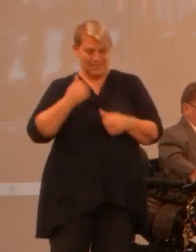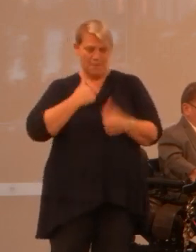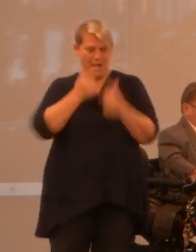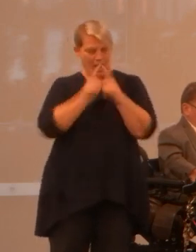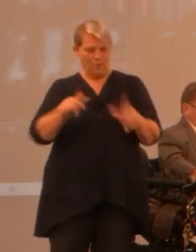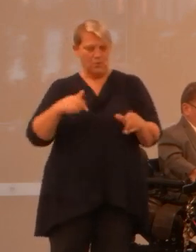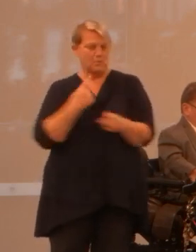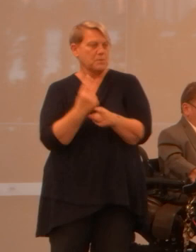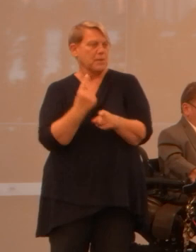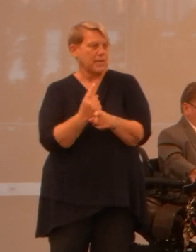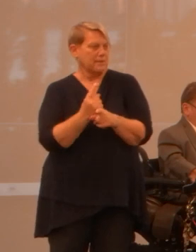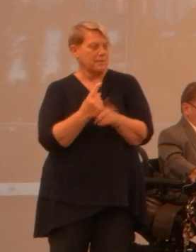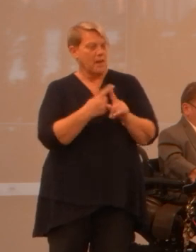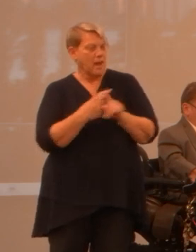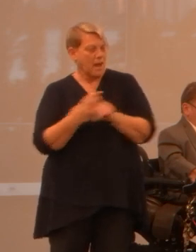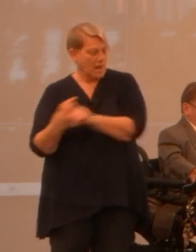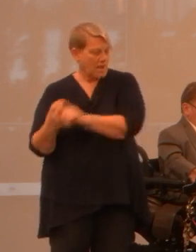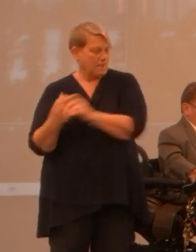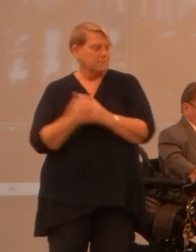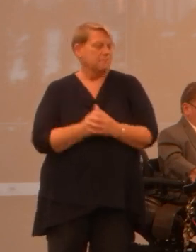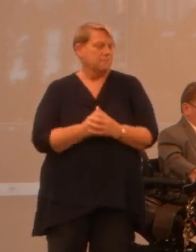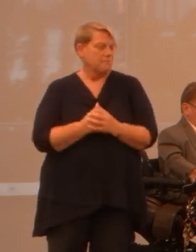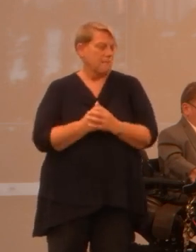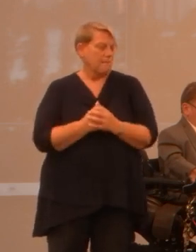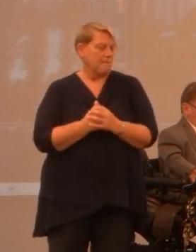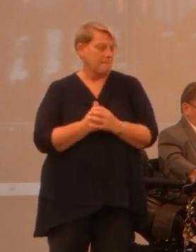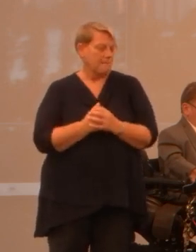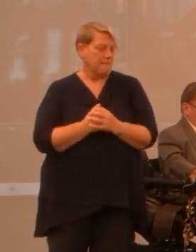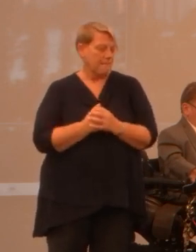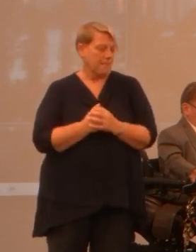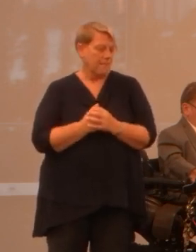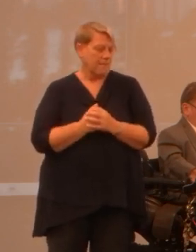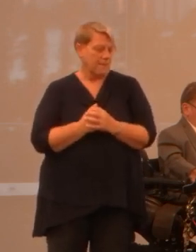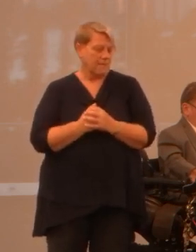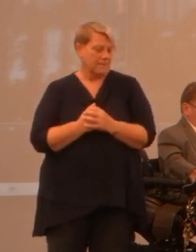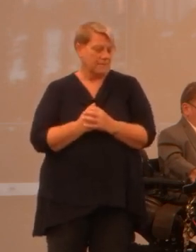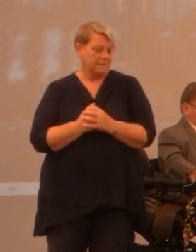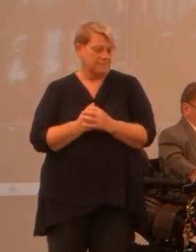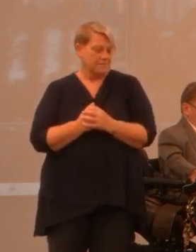[Speaking in Noongar]